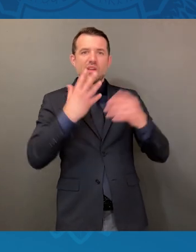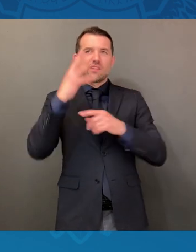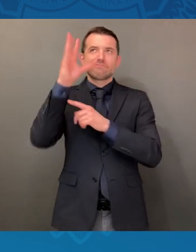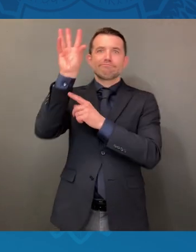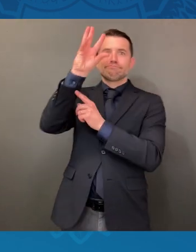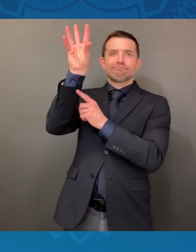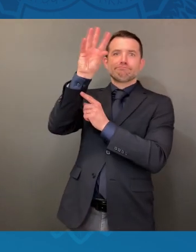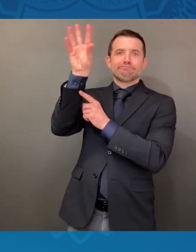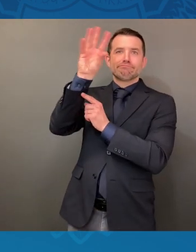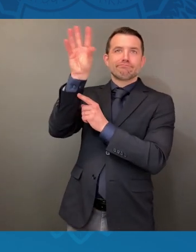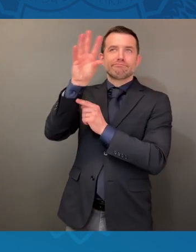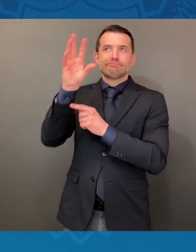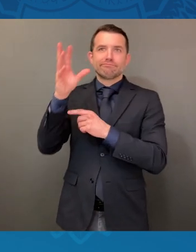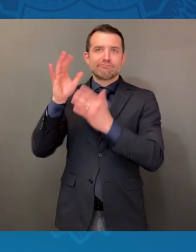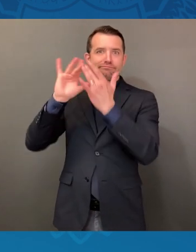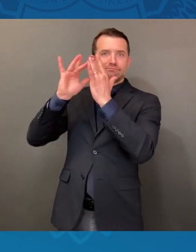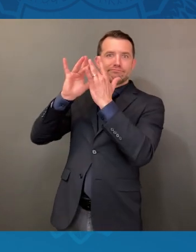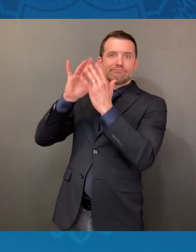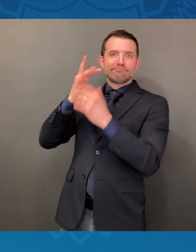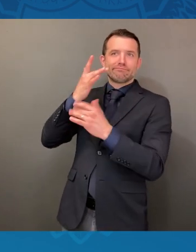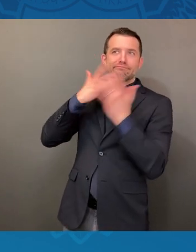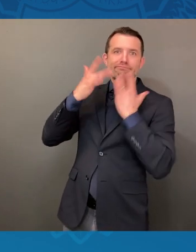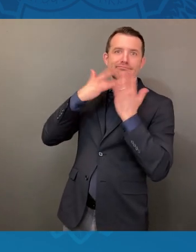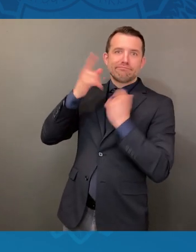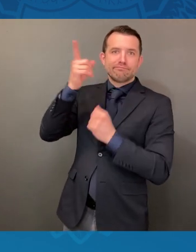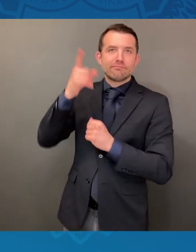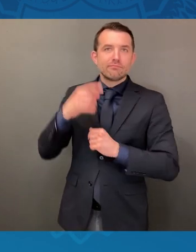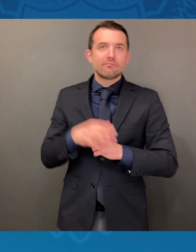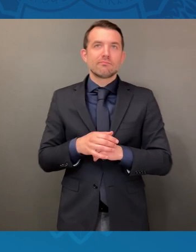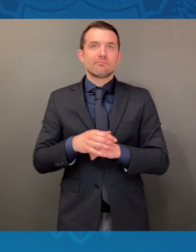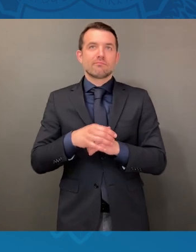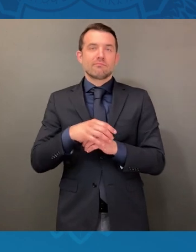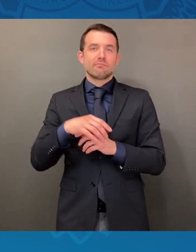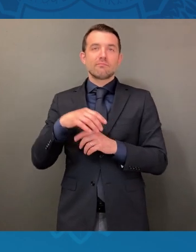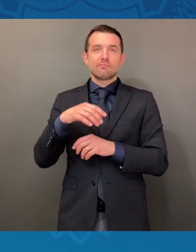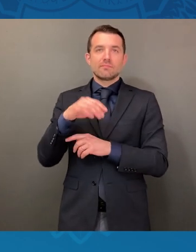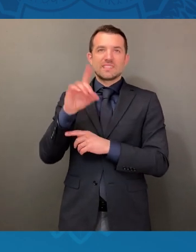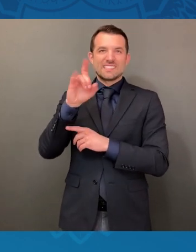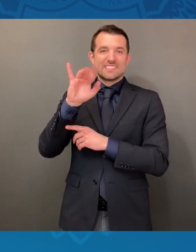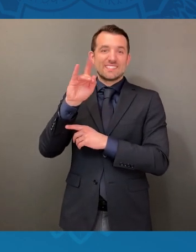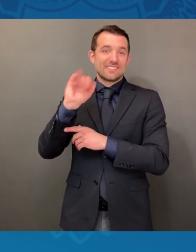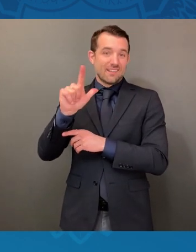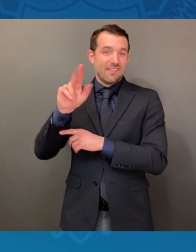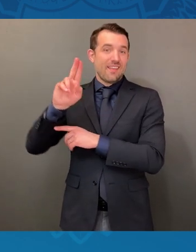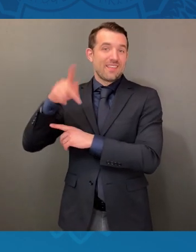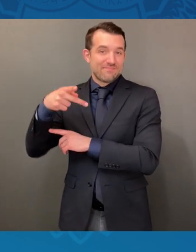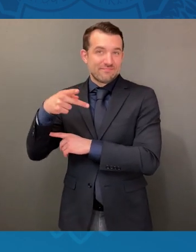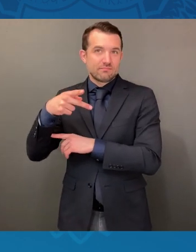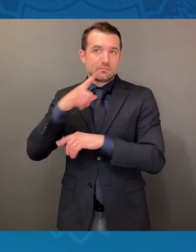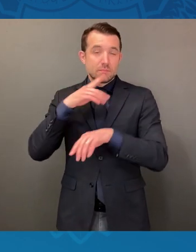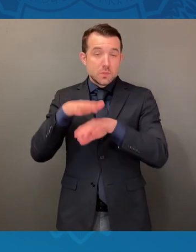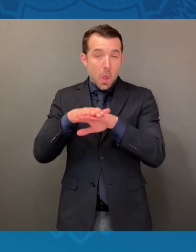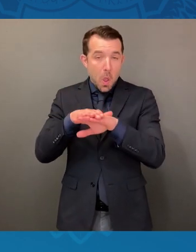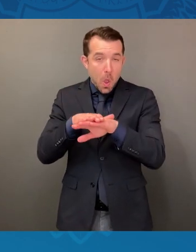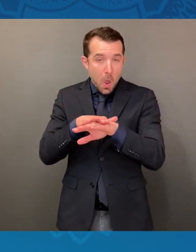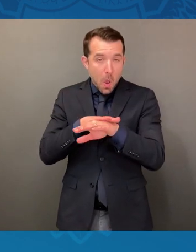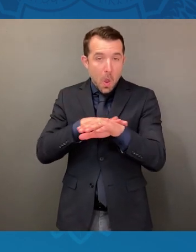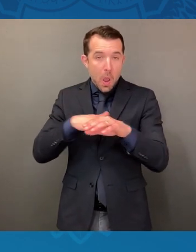Or dial up plans which are often slower, less reliable and more expensive.